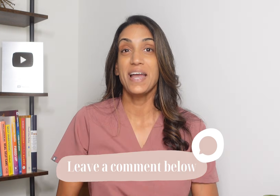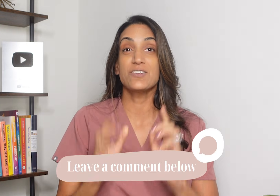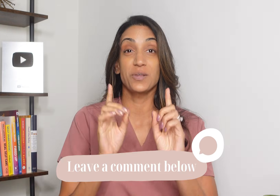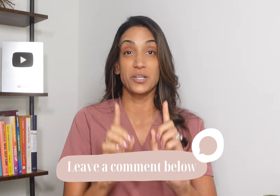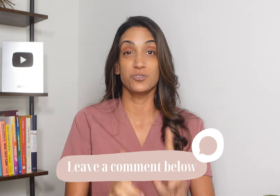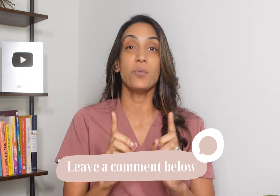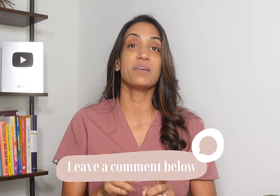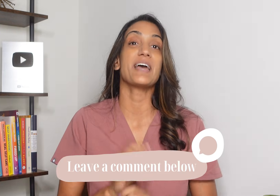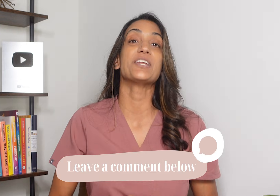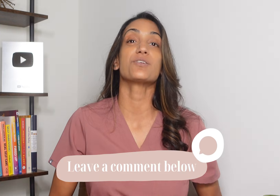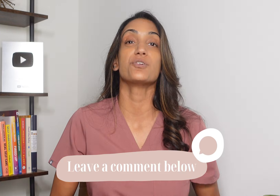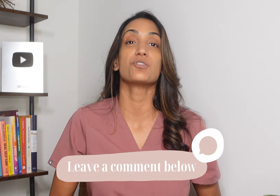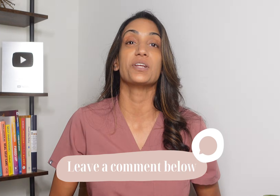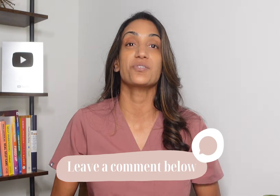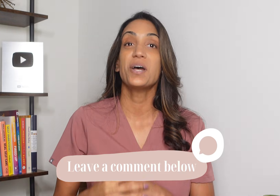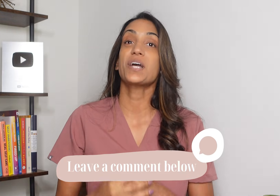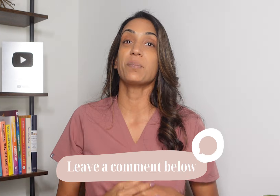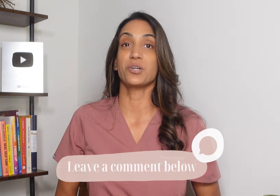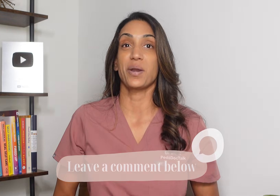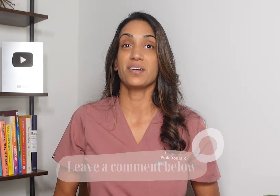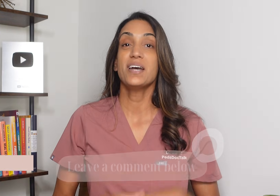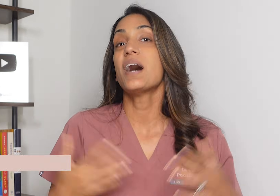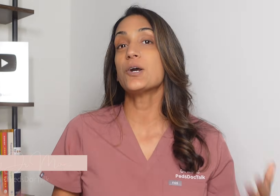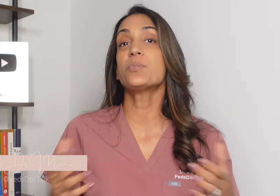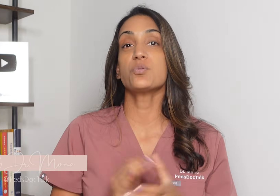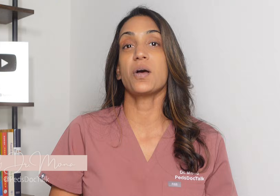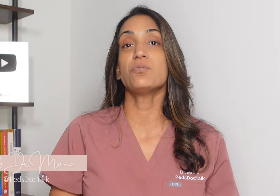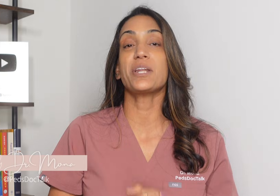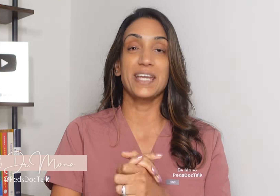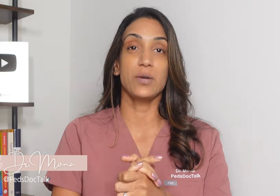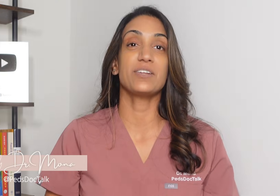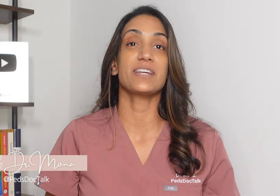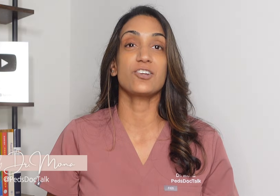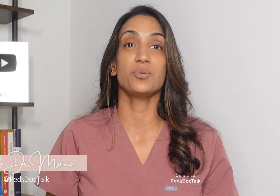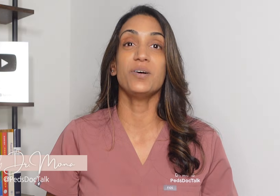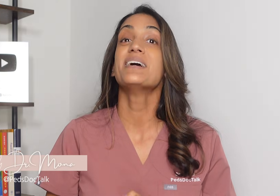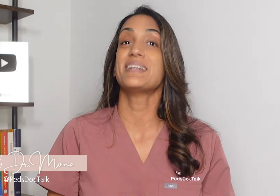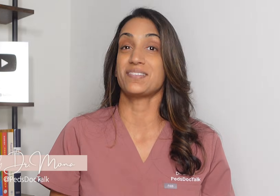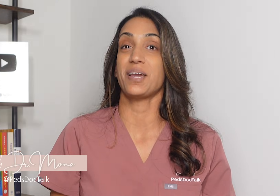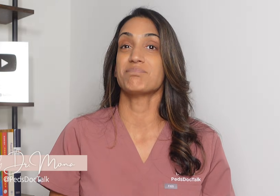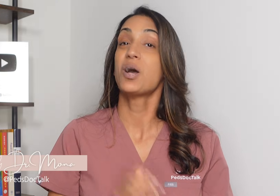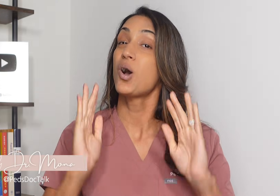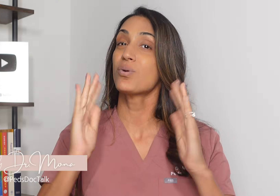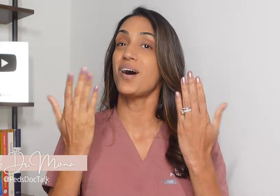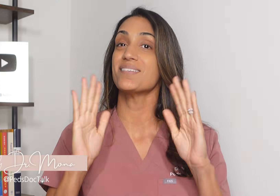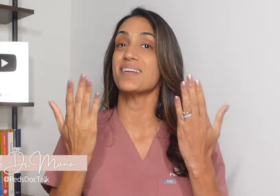and so that you don't miss any other future videos coming your way. I hope this was helpful and I can't wait to catch you all next time! We're all done!